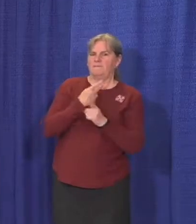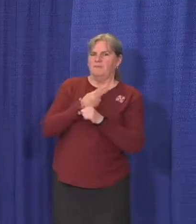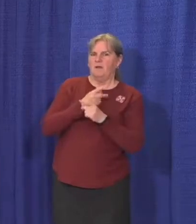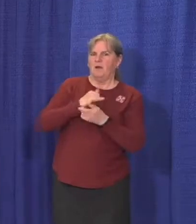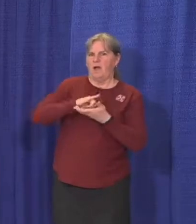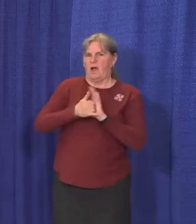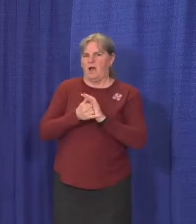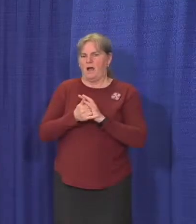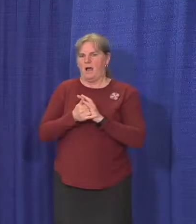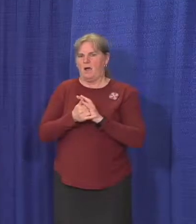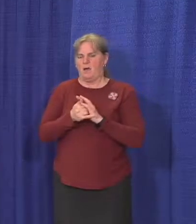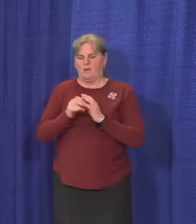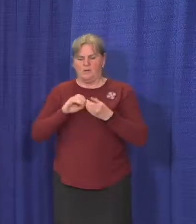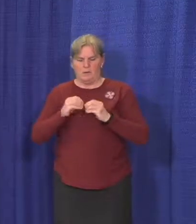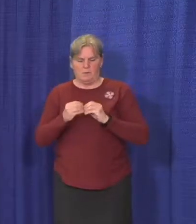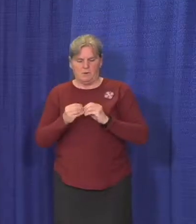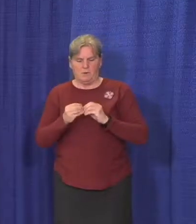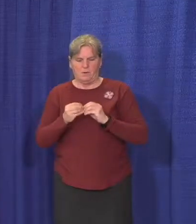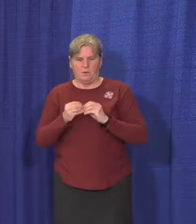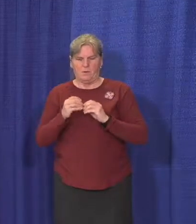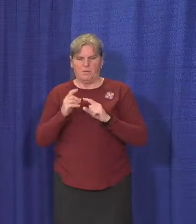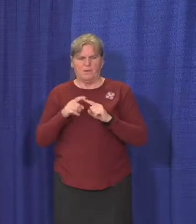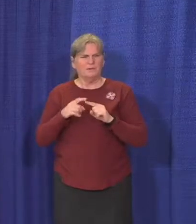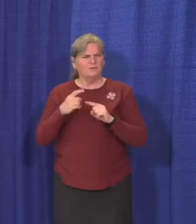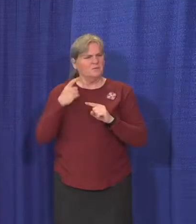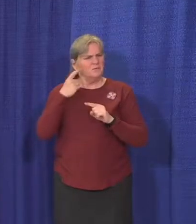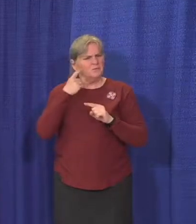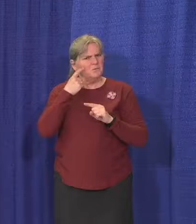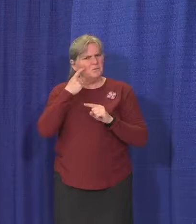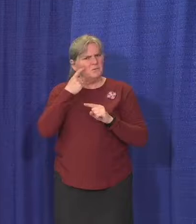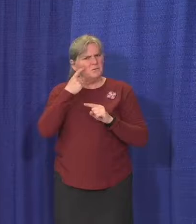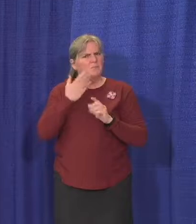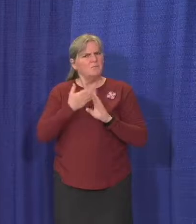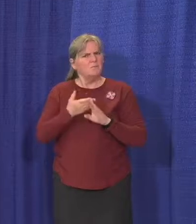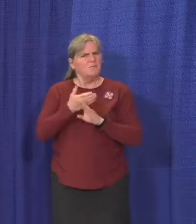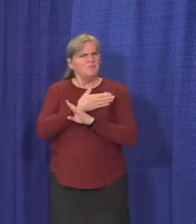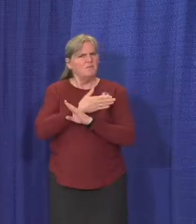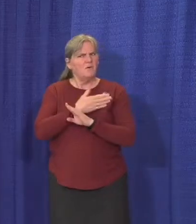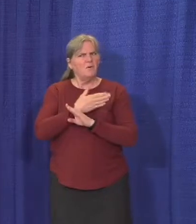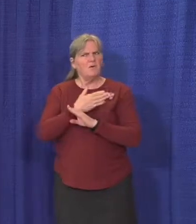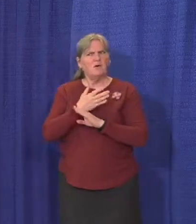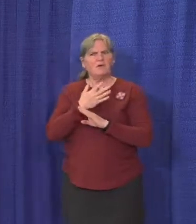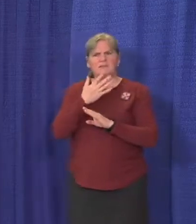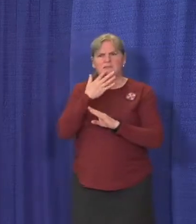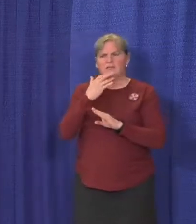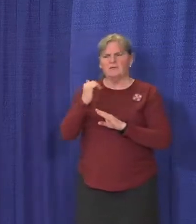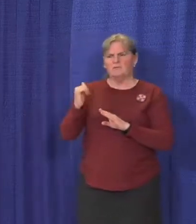opportunity to determine those numbers but I think there was a recent media statement that we